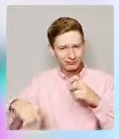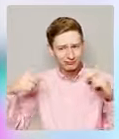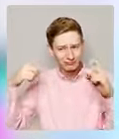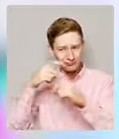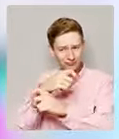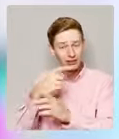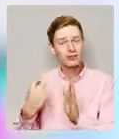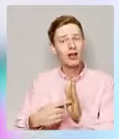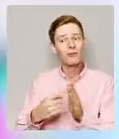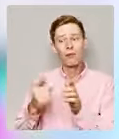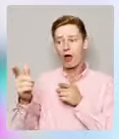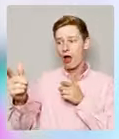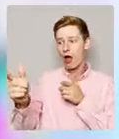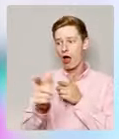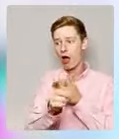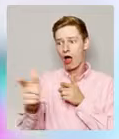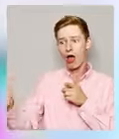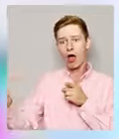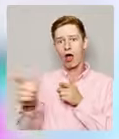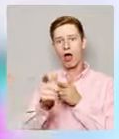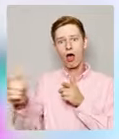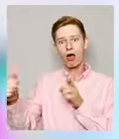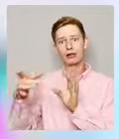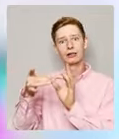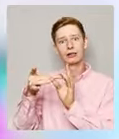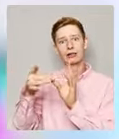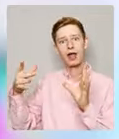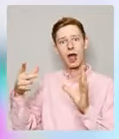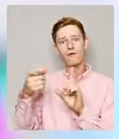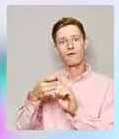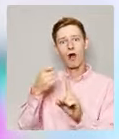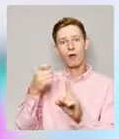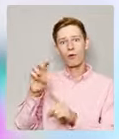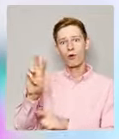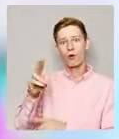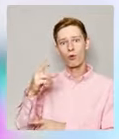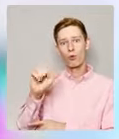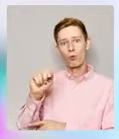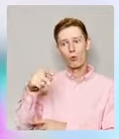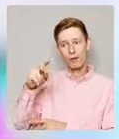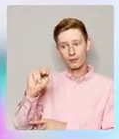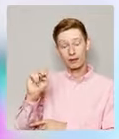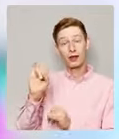or in some implementations, the leading or trailing hand could detach from the weapon by using the vector between the two hands as your aim vector,